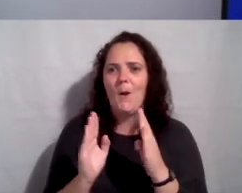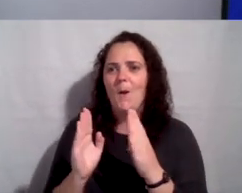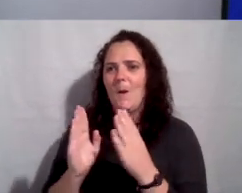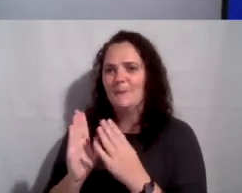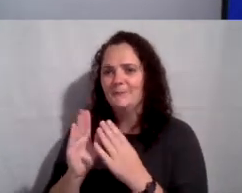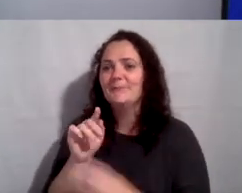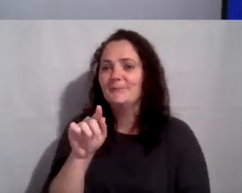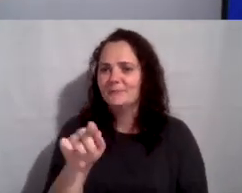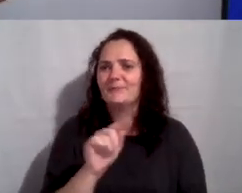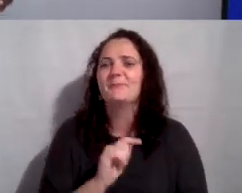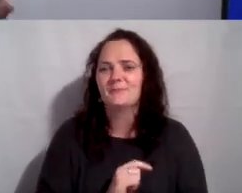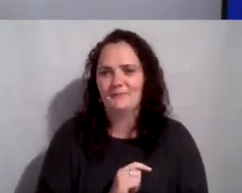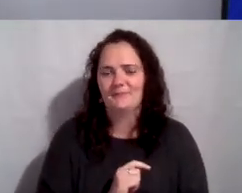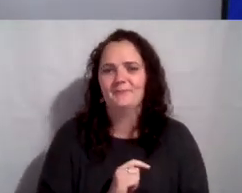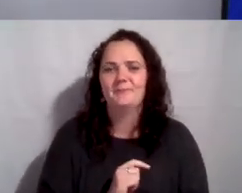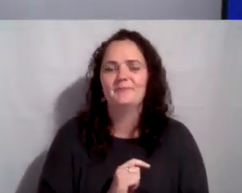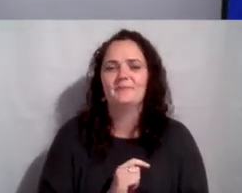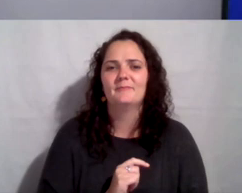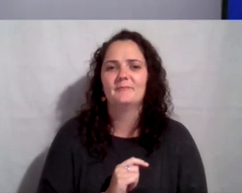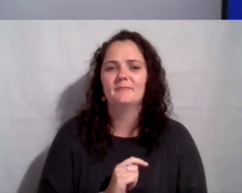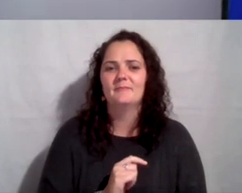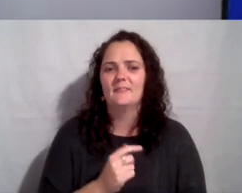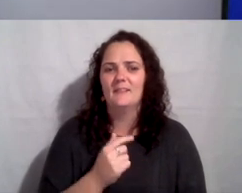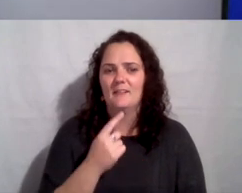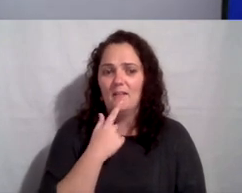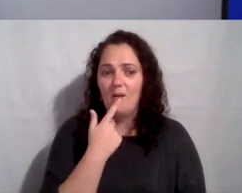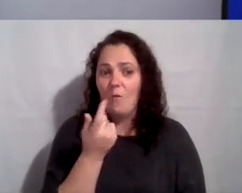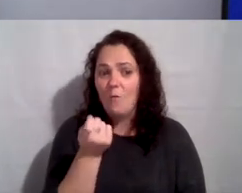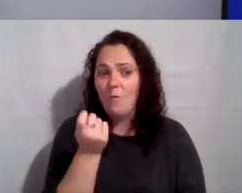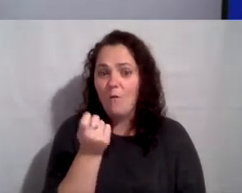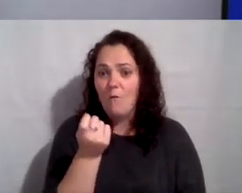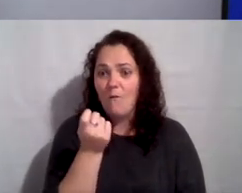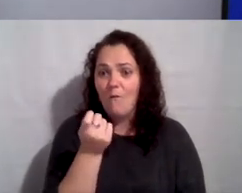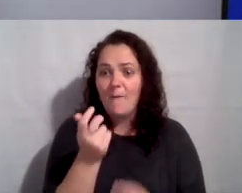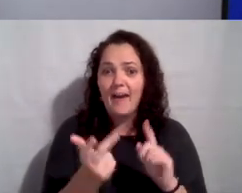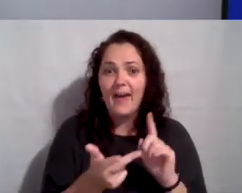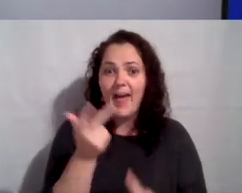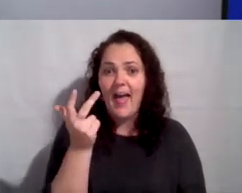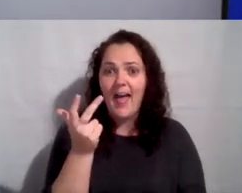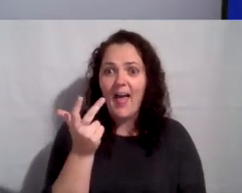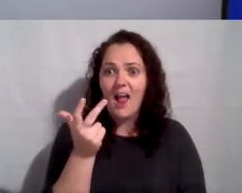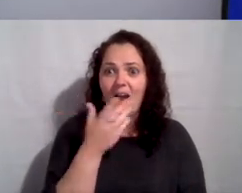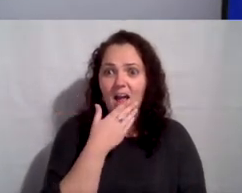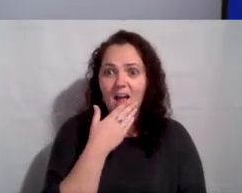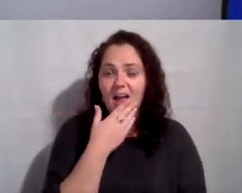series of movements that happen across in space. I cannot believe it's almost 8 o'clock, I don't know where the time goes y'all.